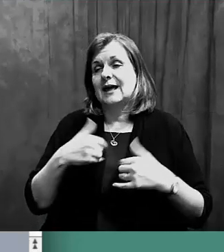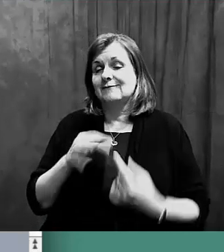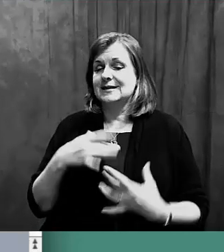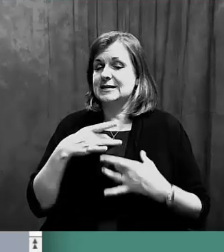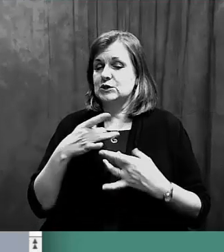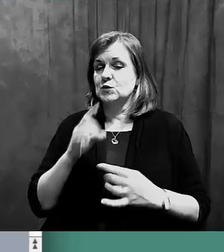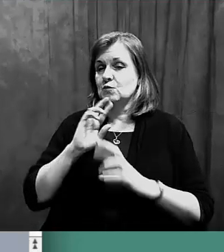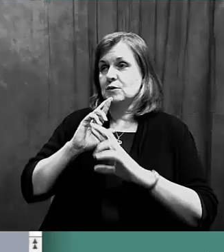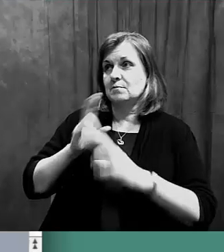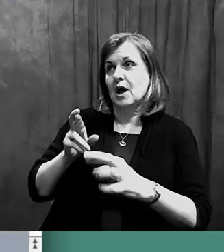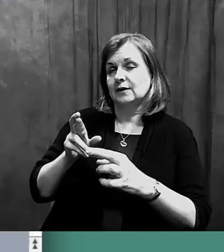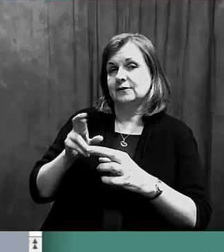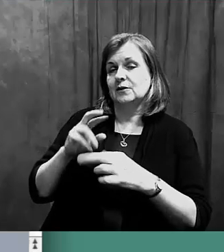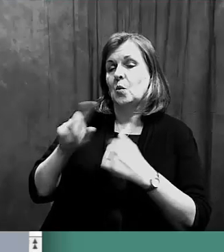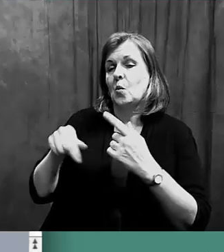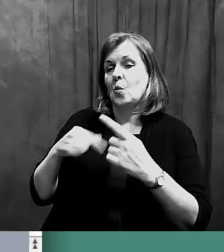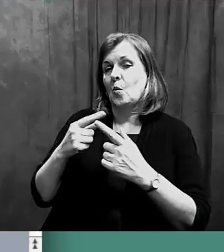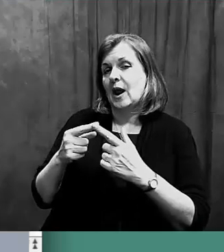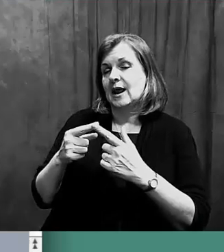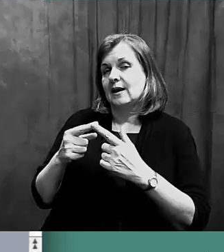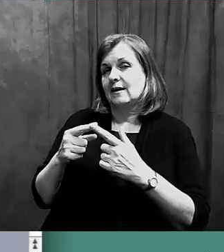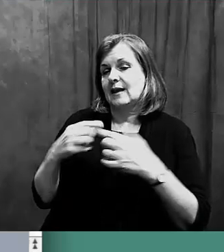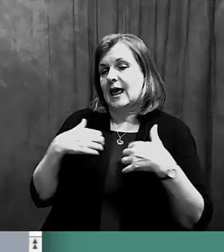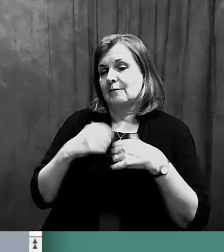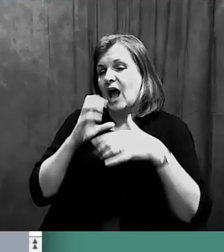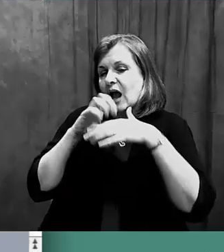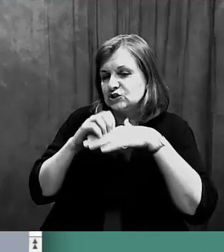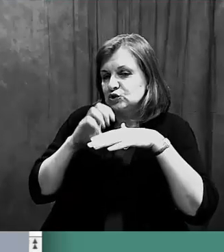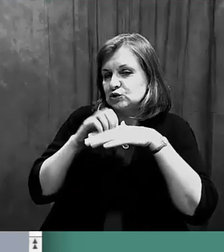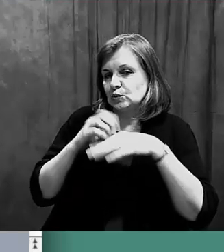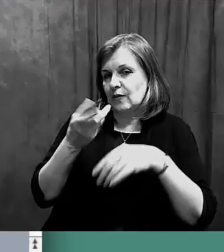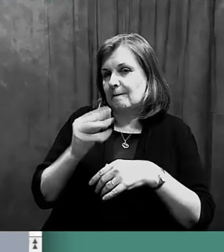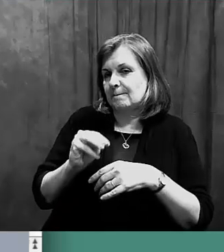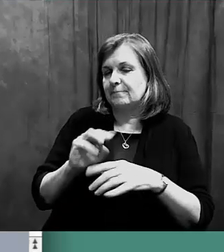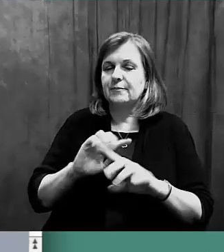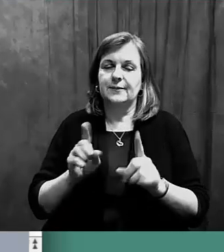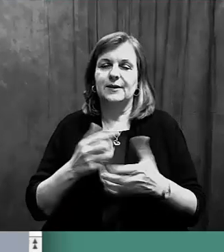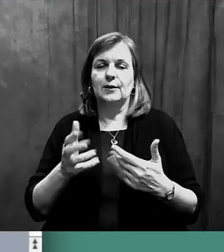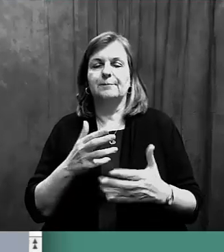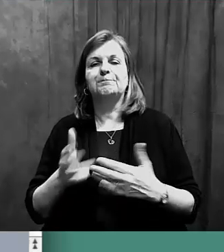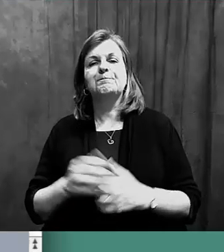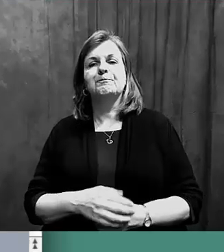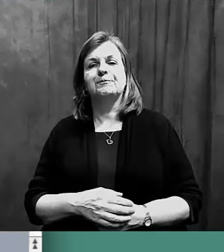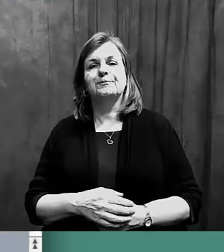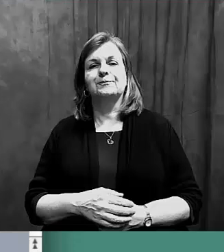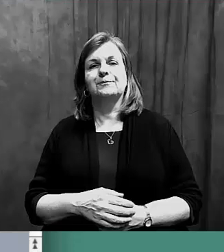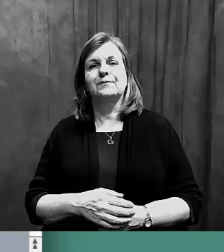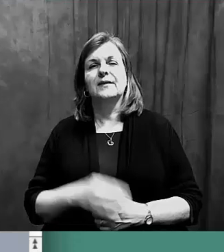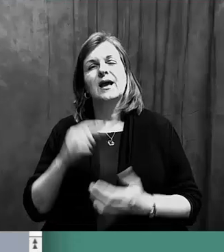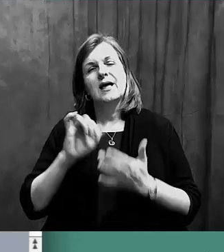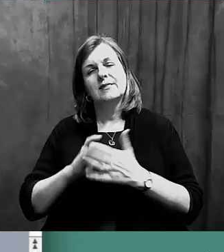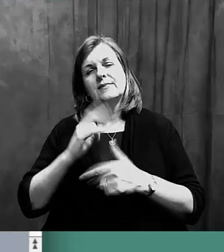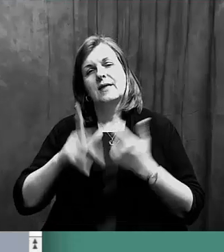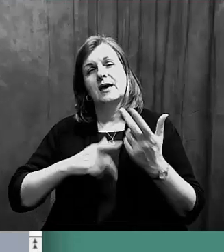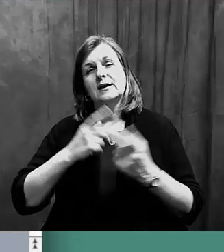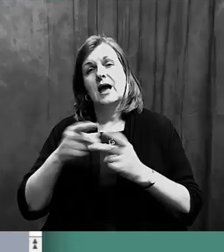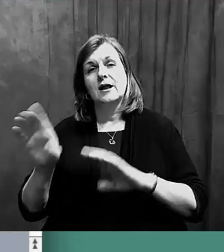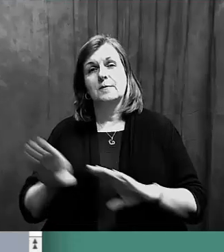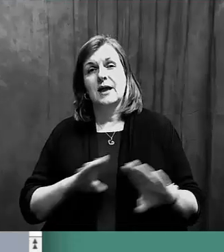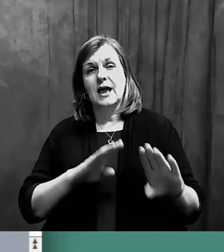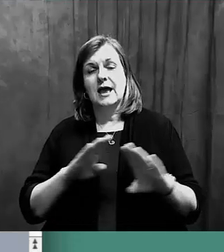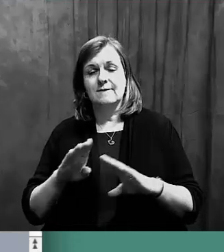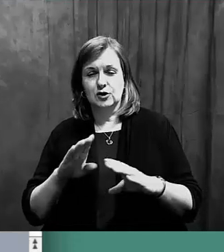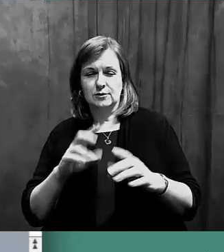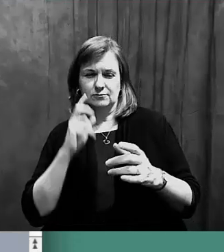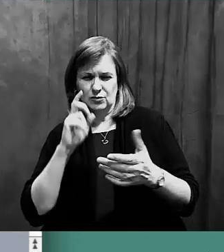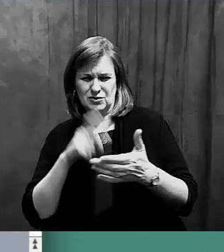at some very interesting responses to plants as they are chewed on! But these kinds of behaviors are what